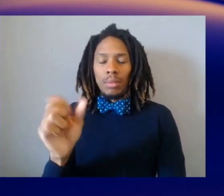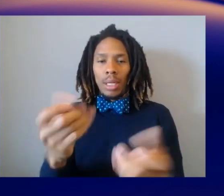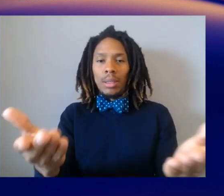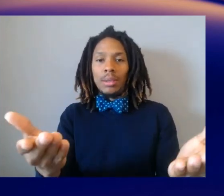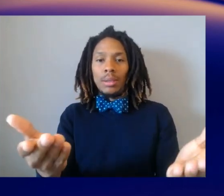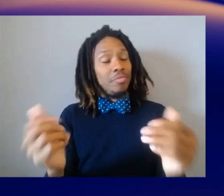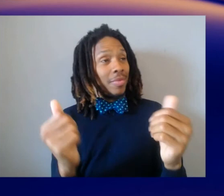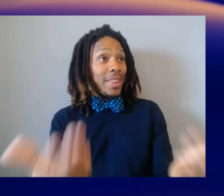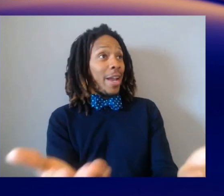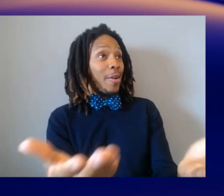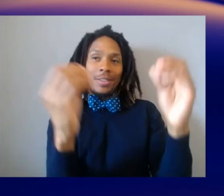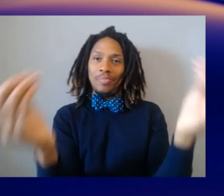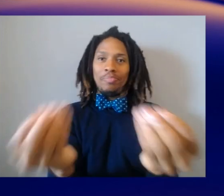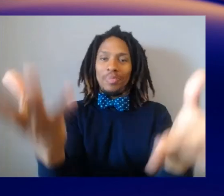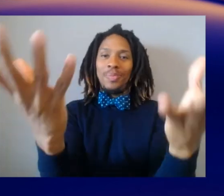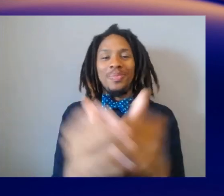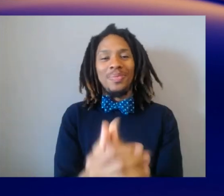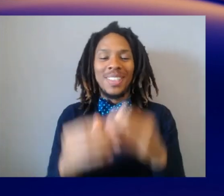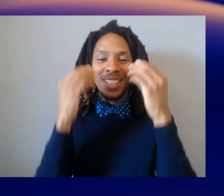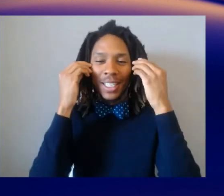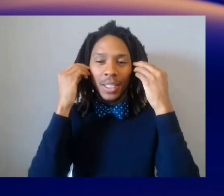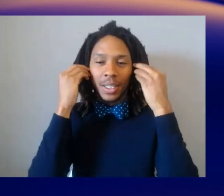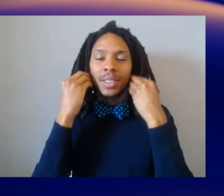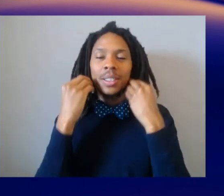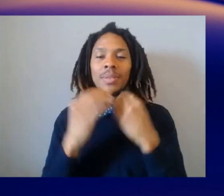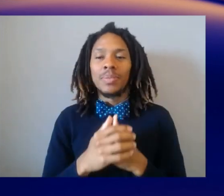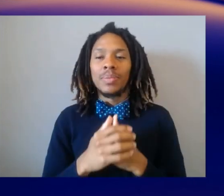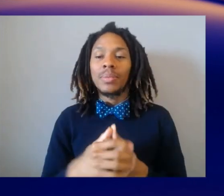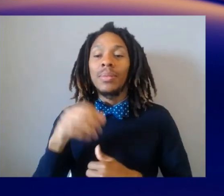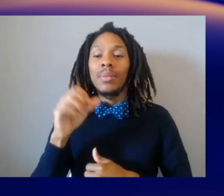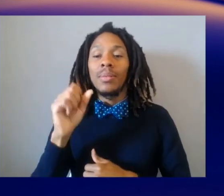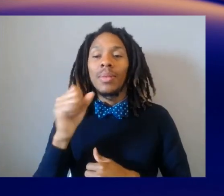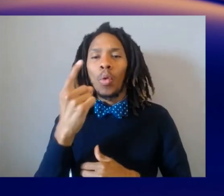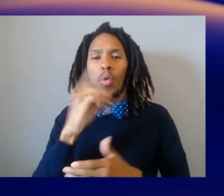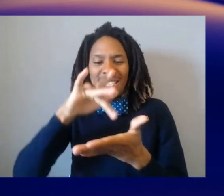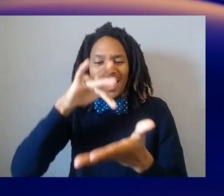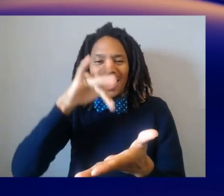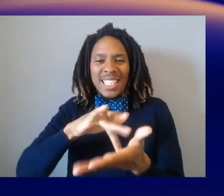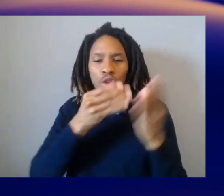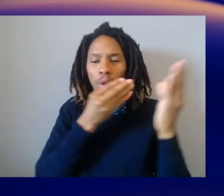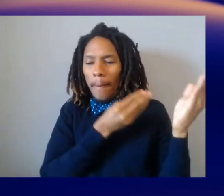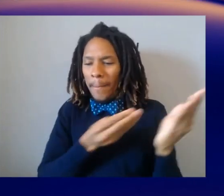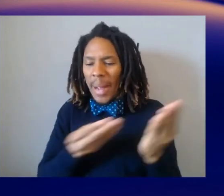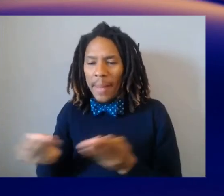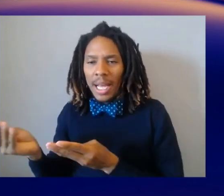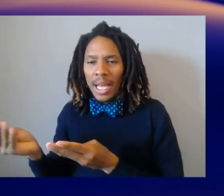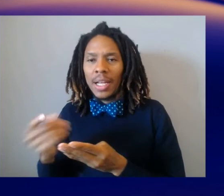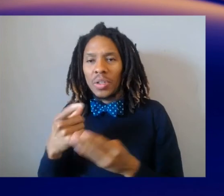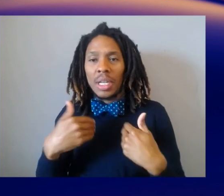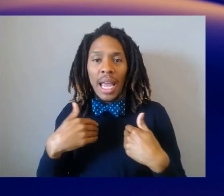And there it is. Yeah, one central pipeline essentially that you can have one team manage